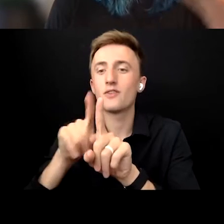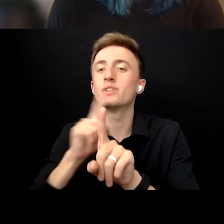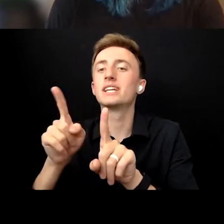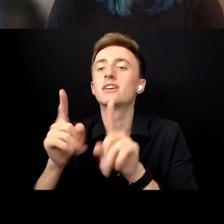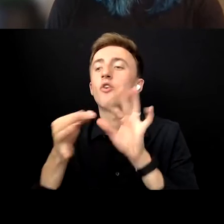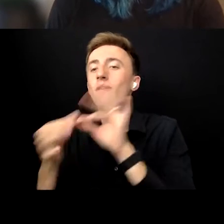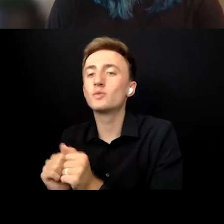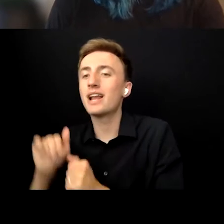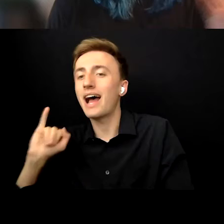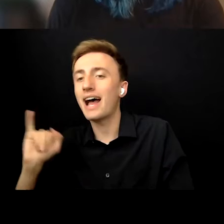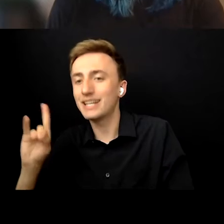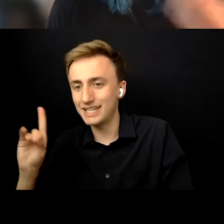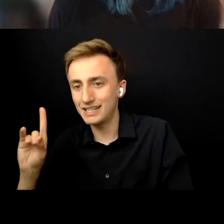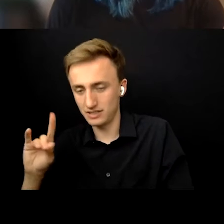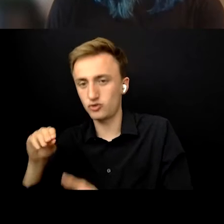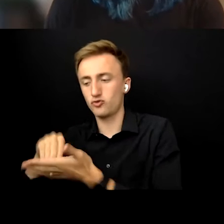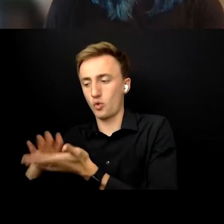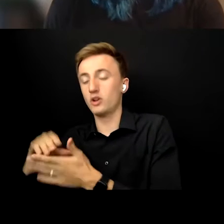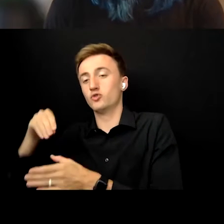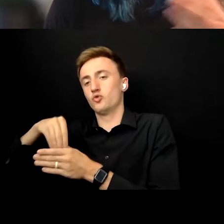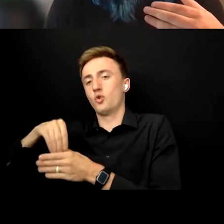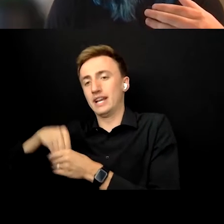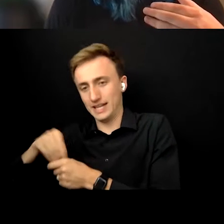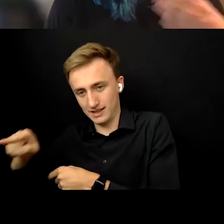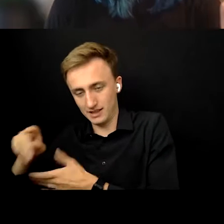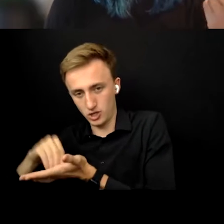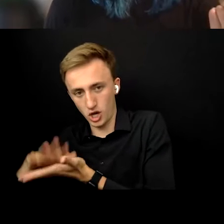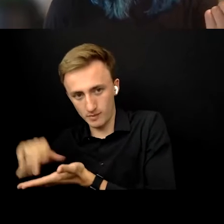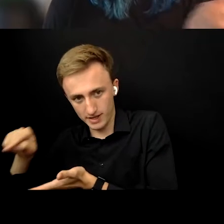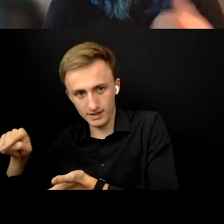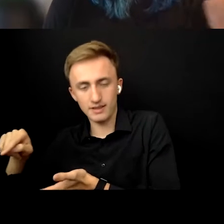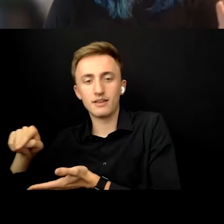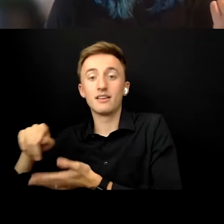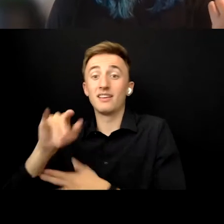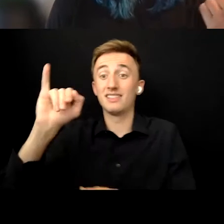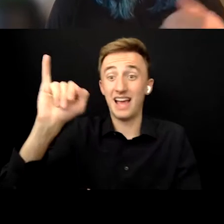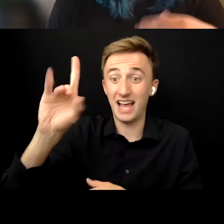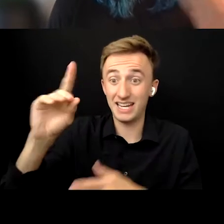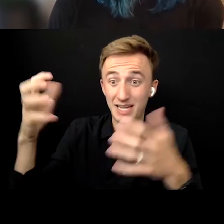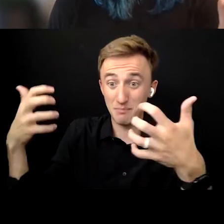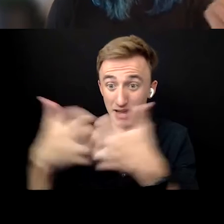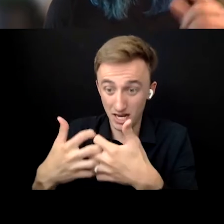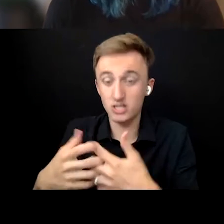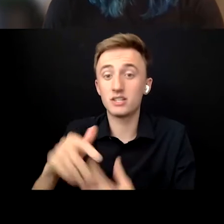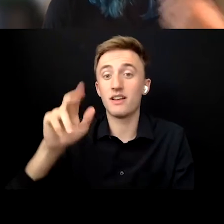further up in the document. That ID matches. It is valid. I want to make sure it is not hidden,